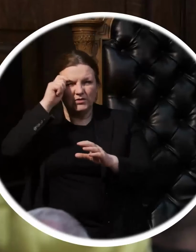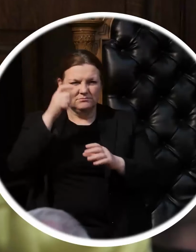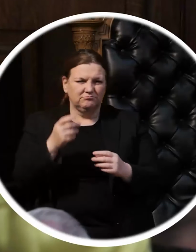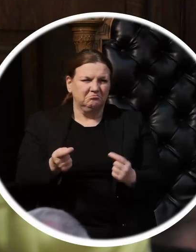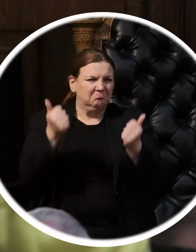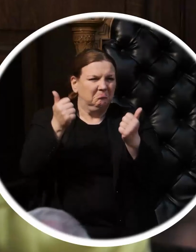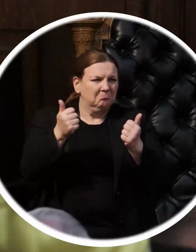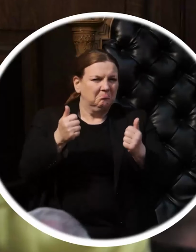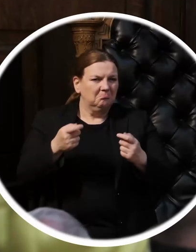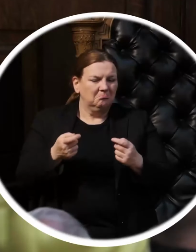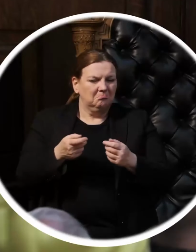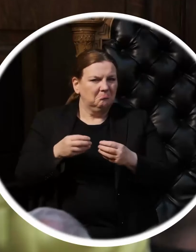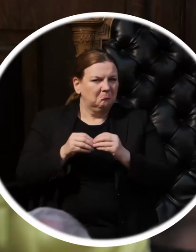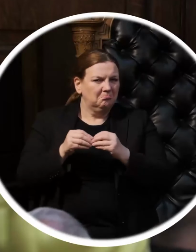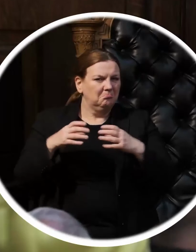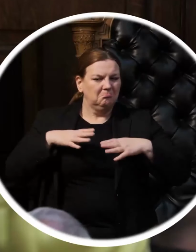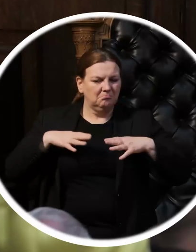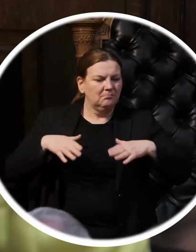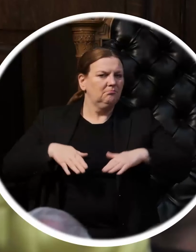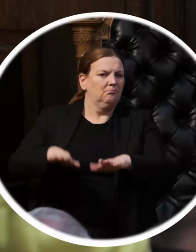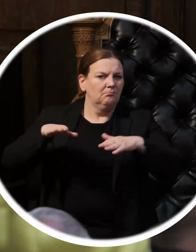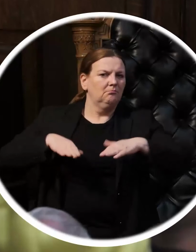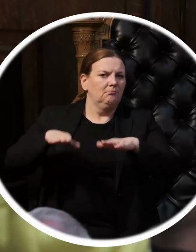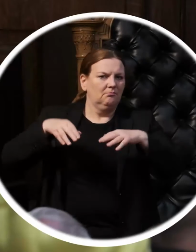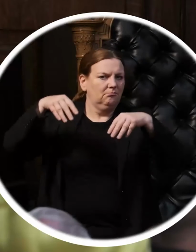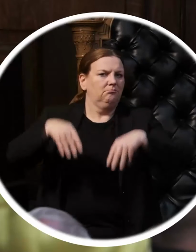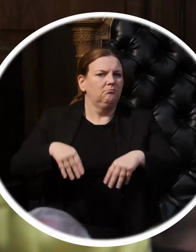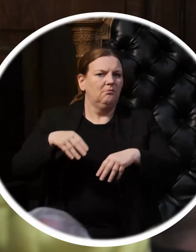or, you know, sort of coming into the fore. It's very, very interesting.